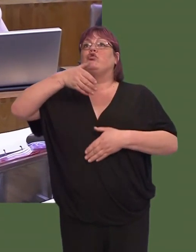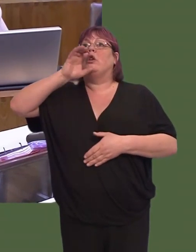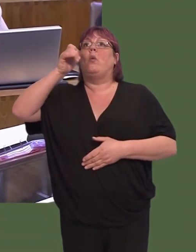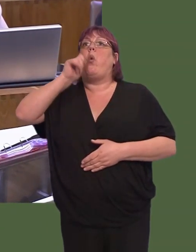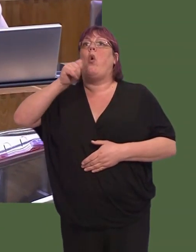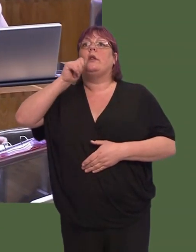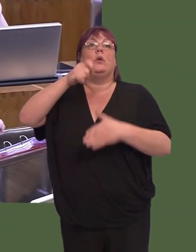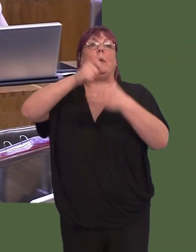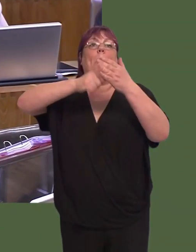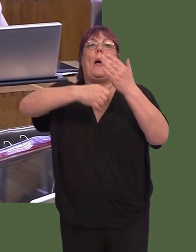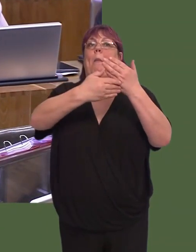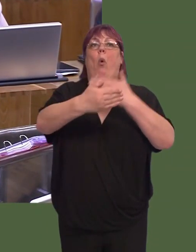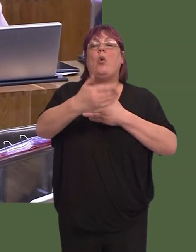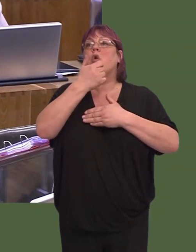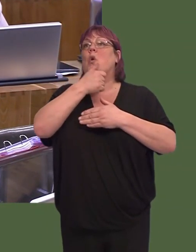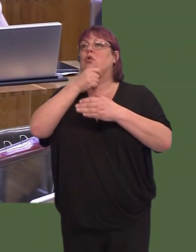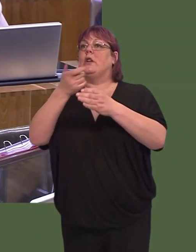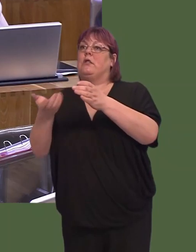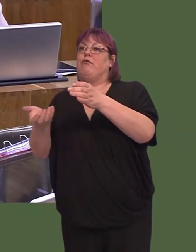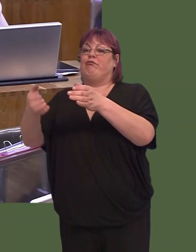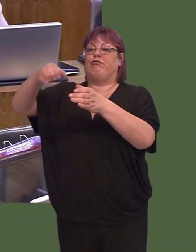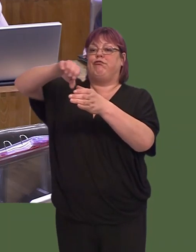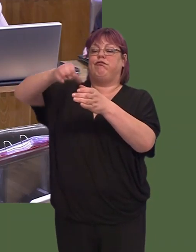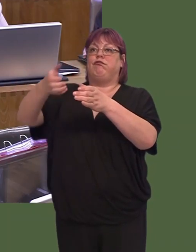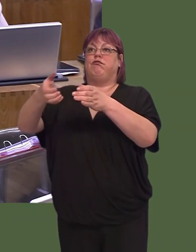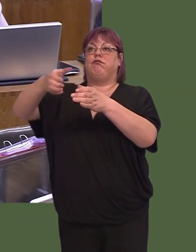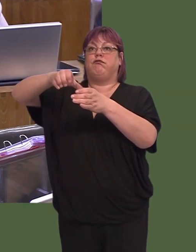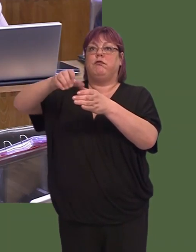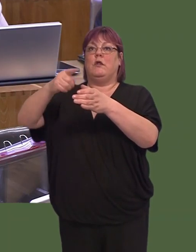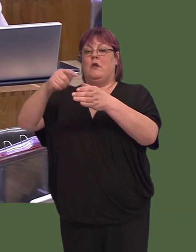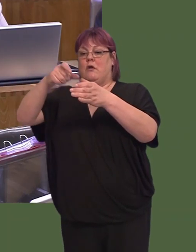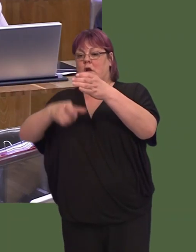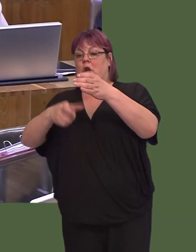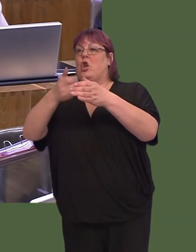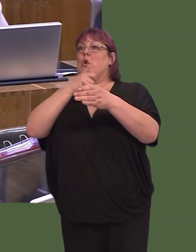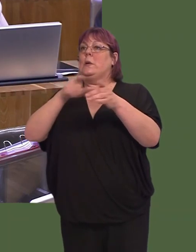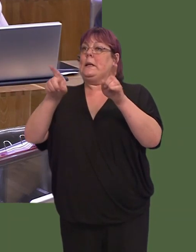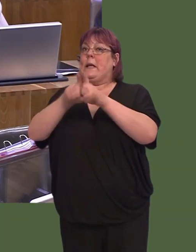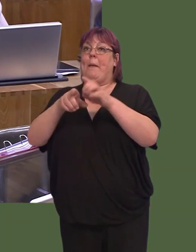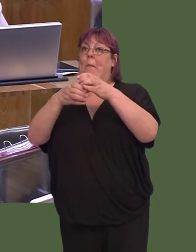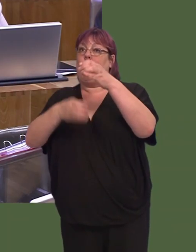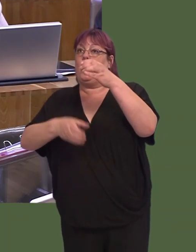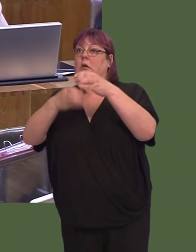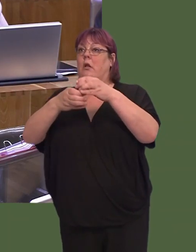to encourage that sort of thing as well. But we very much welcome it and we're very much actively looking to see what we can do,